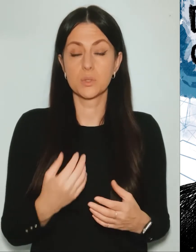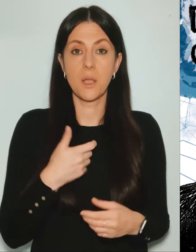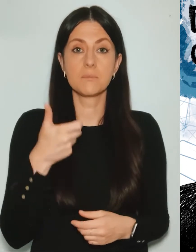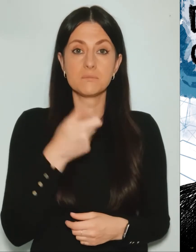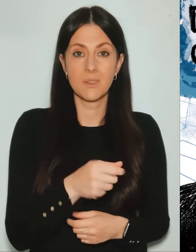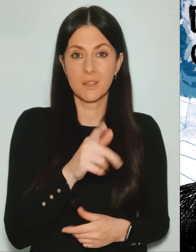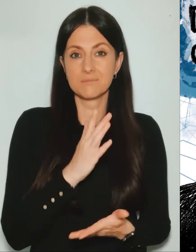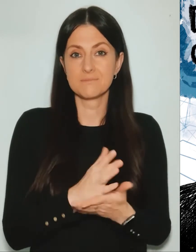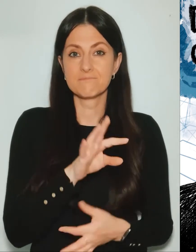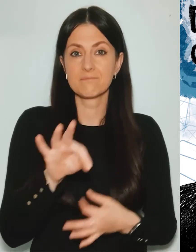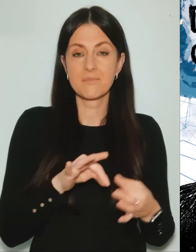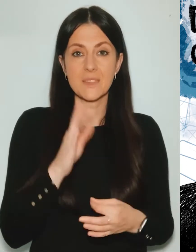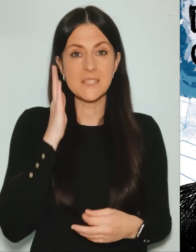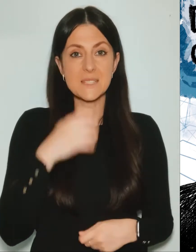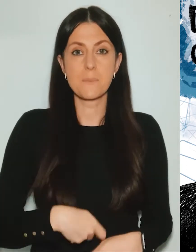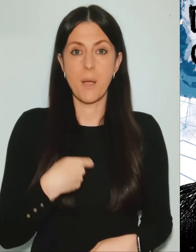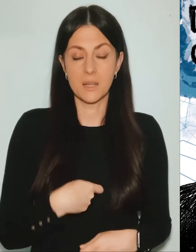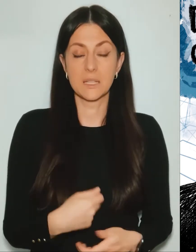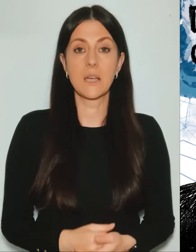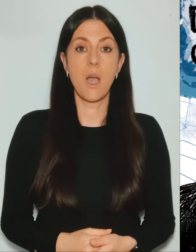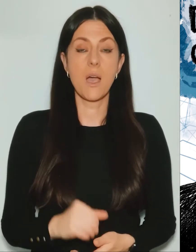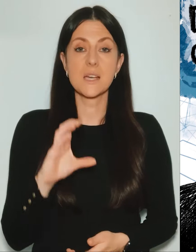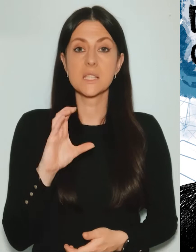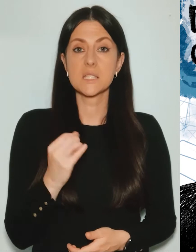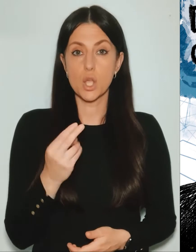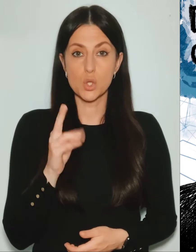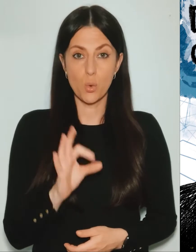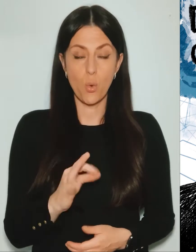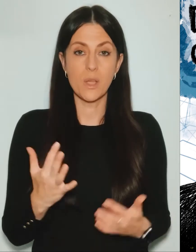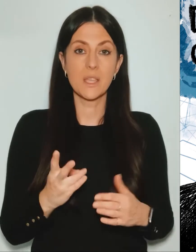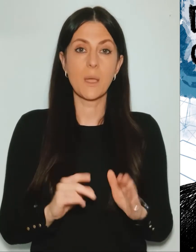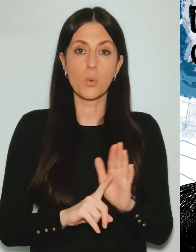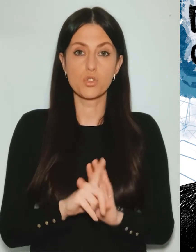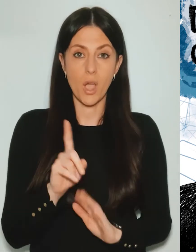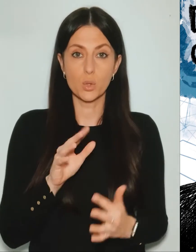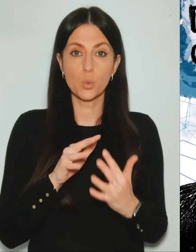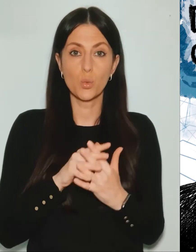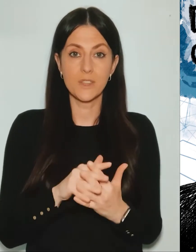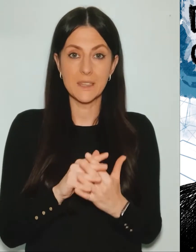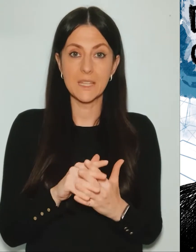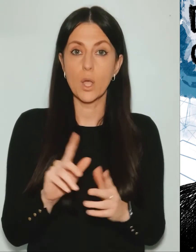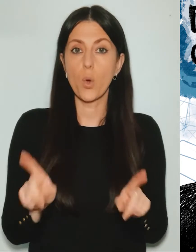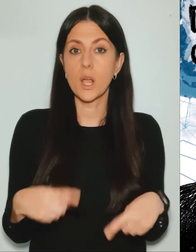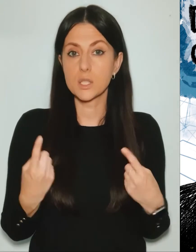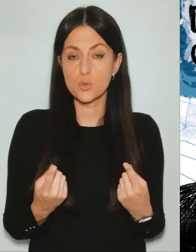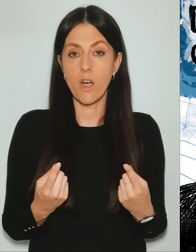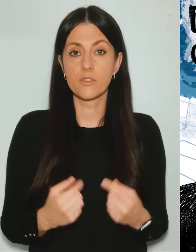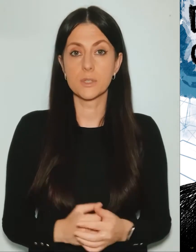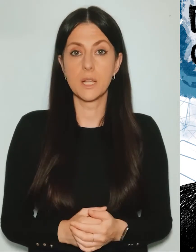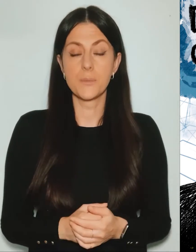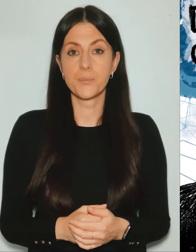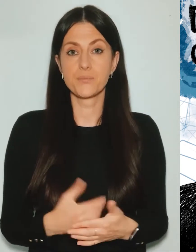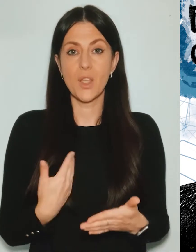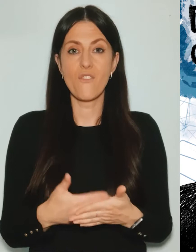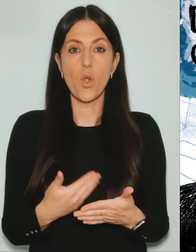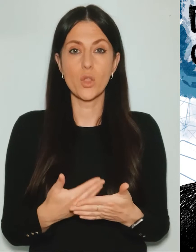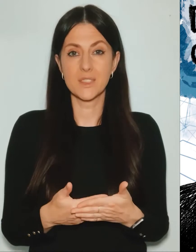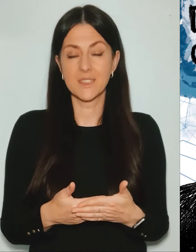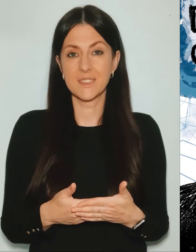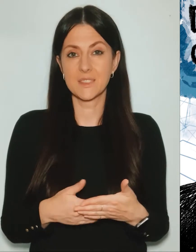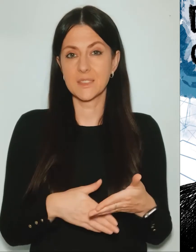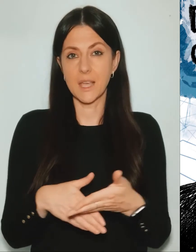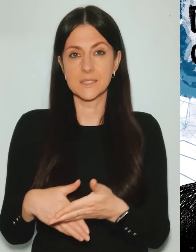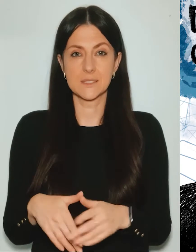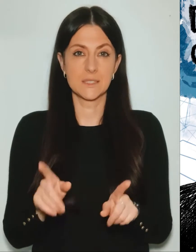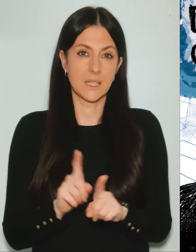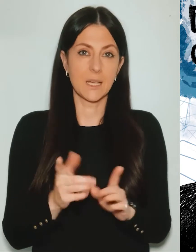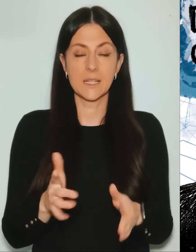Sashko, who organized such a STAY SAFE volunteer center in the beginning of the war,